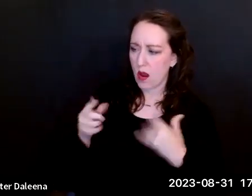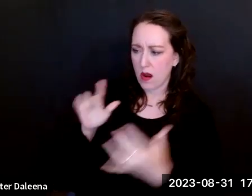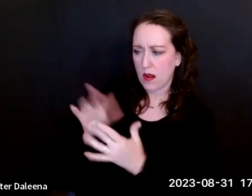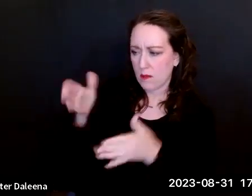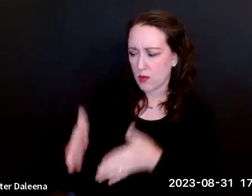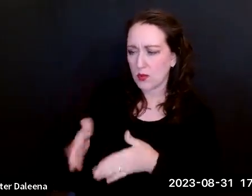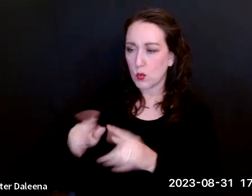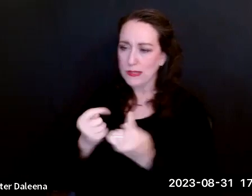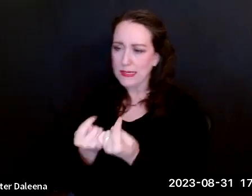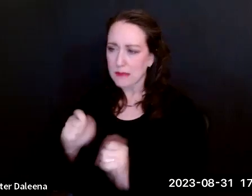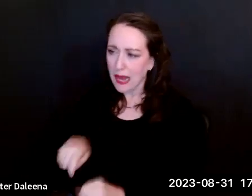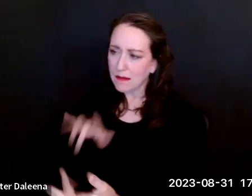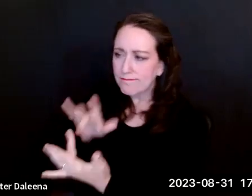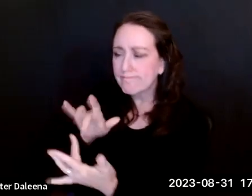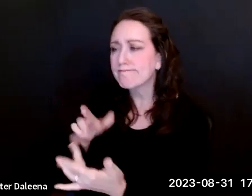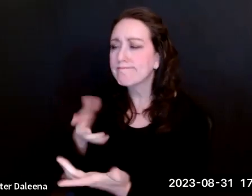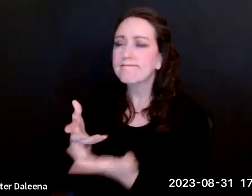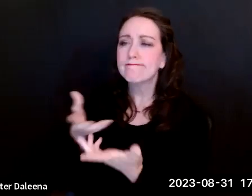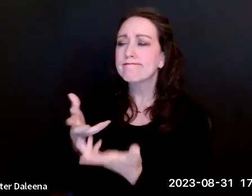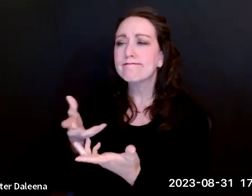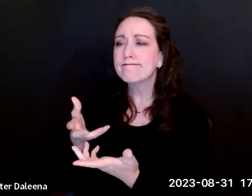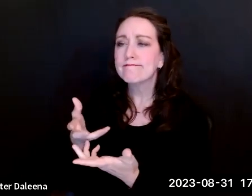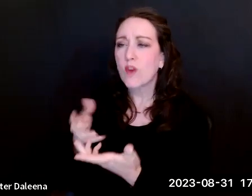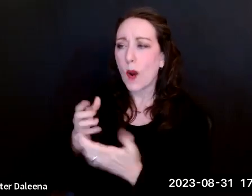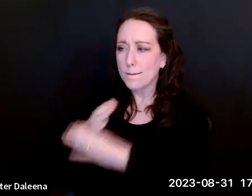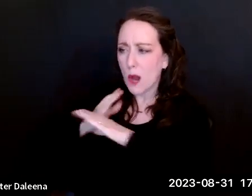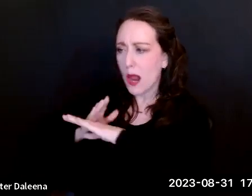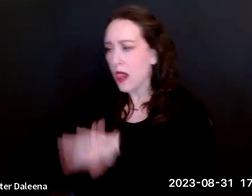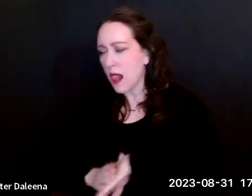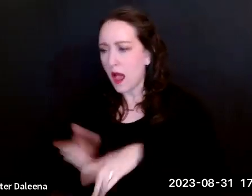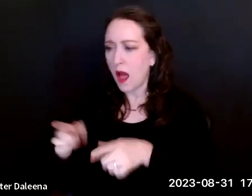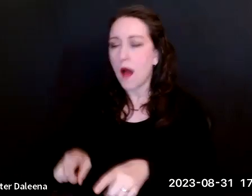team that they can contact in order to overcome any barriers associated with our credentialing